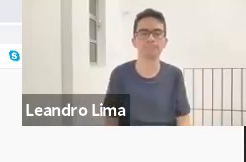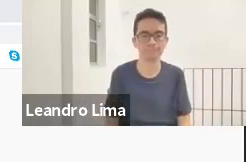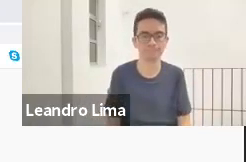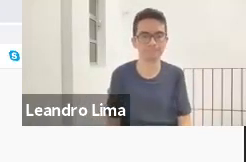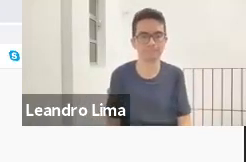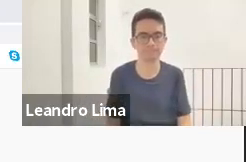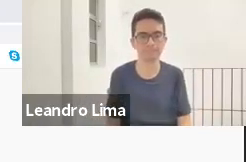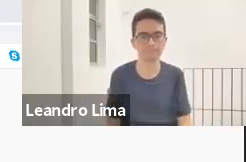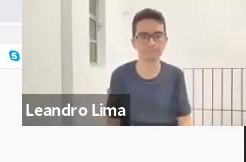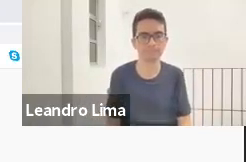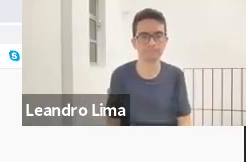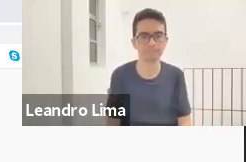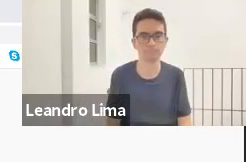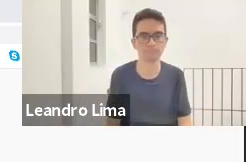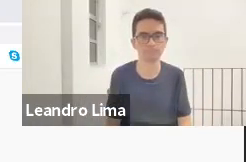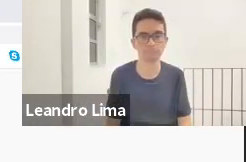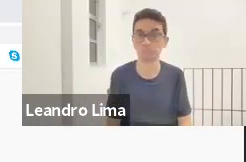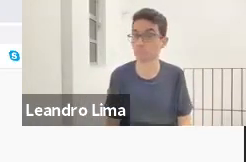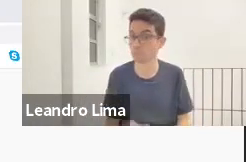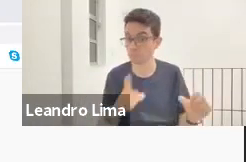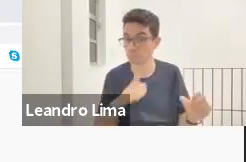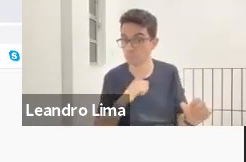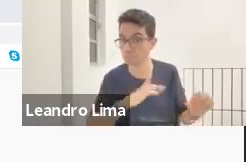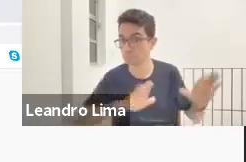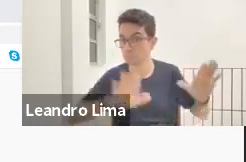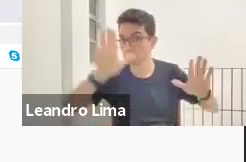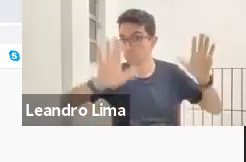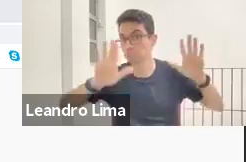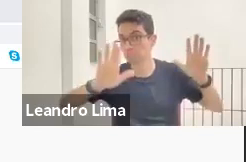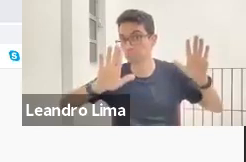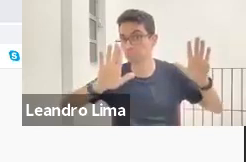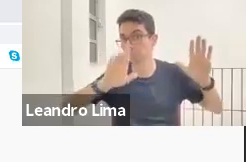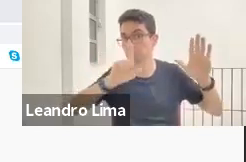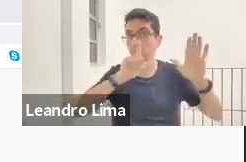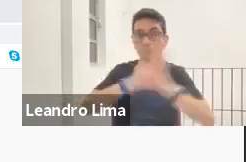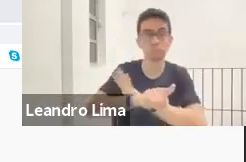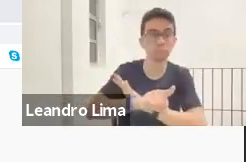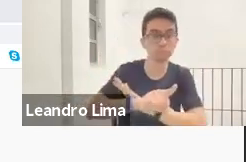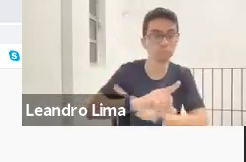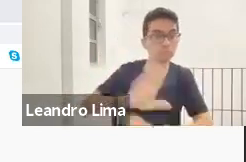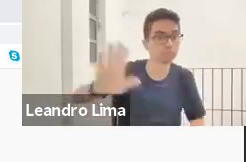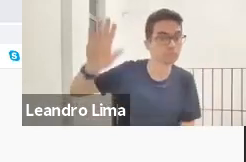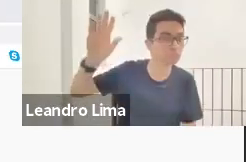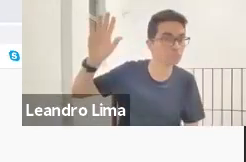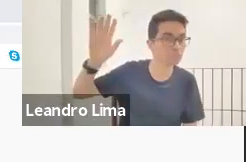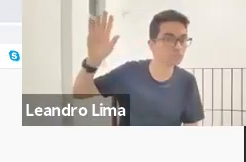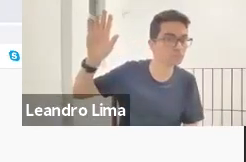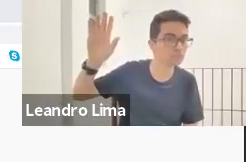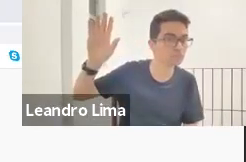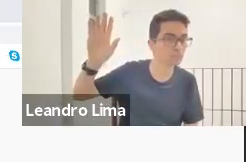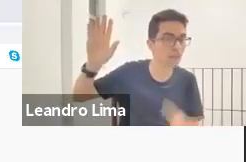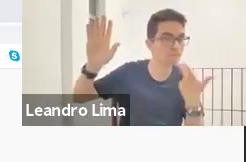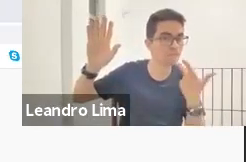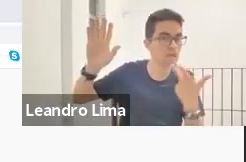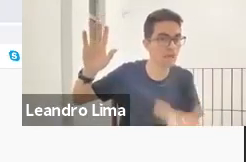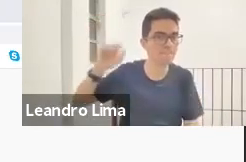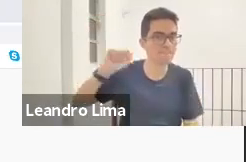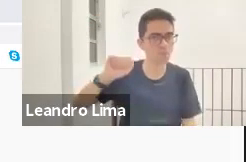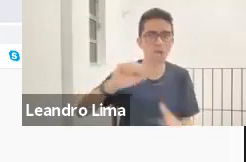Yeah but anyone who would like to. remember you can ask remember you can ask the questions.